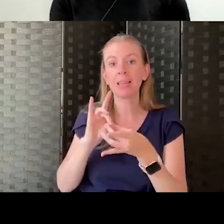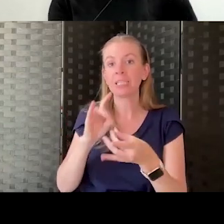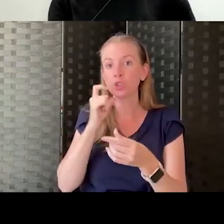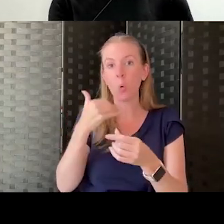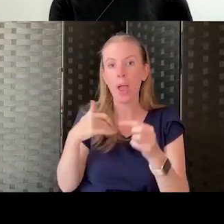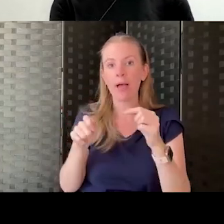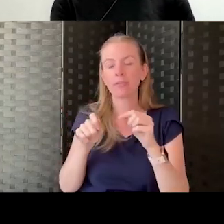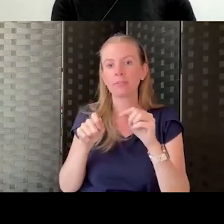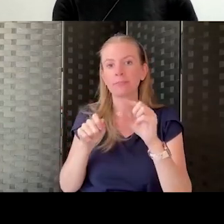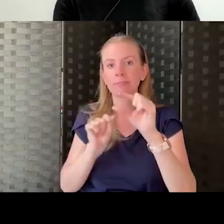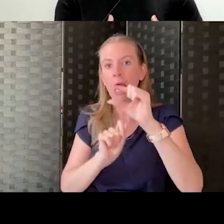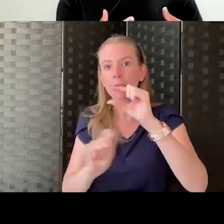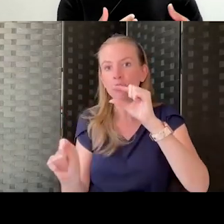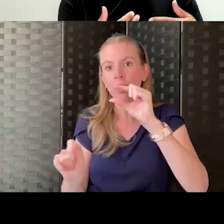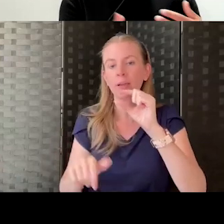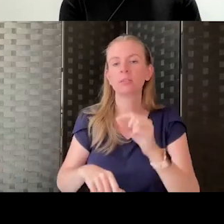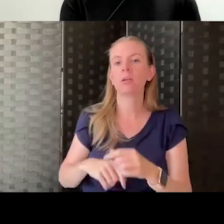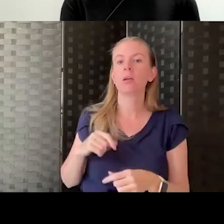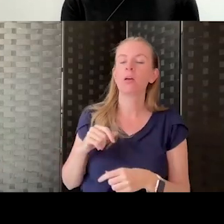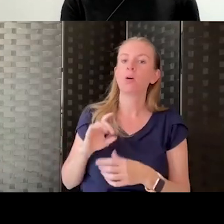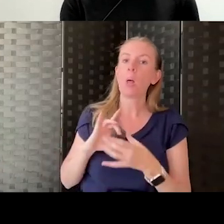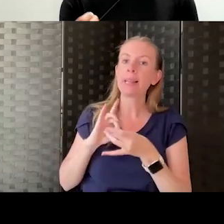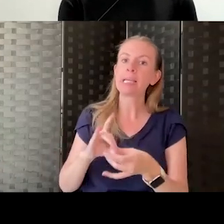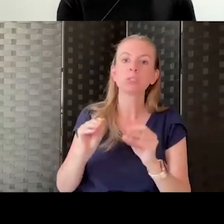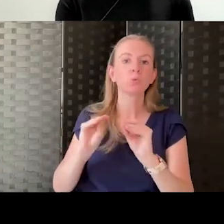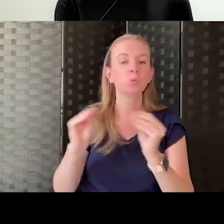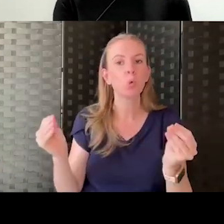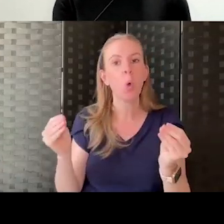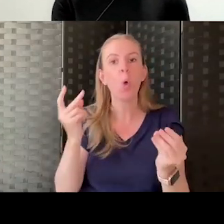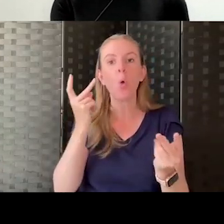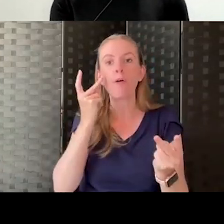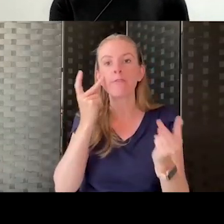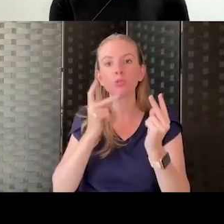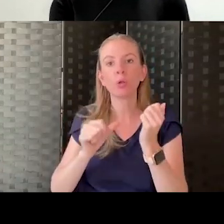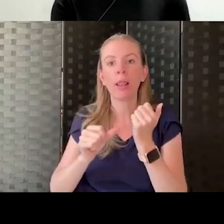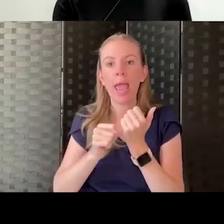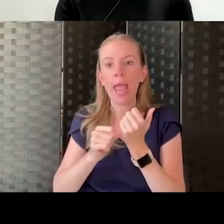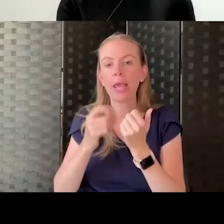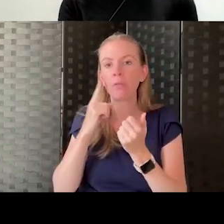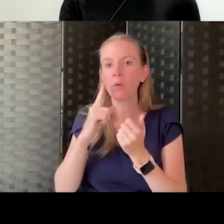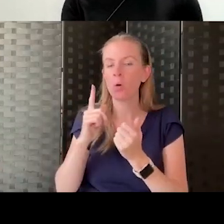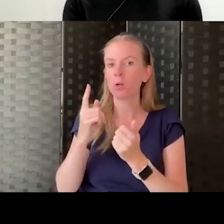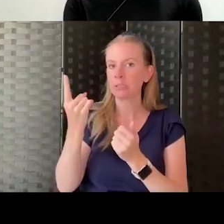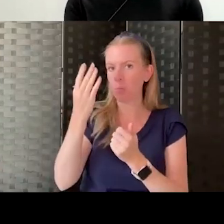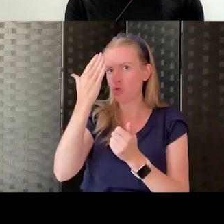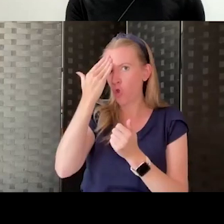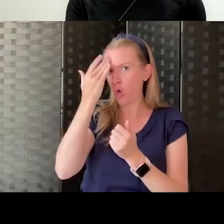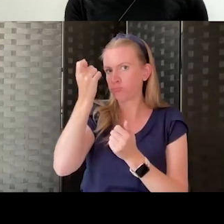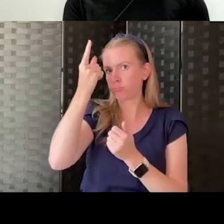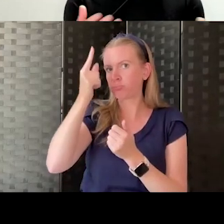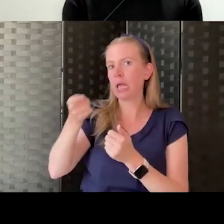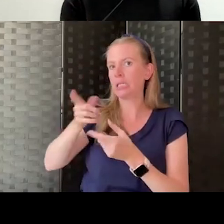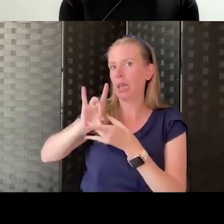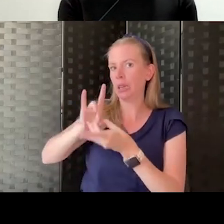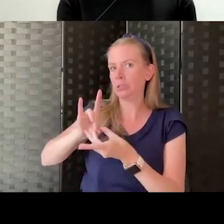links that don't have any other type of visual aid to let someone know that it is a link. Here,